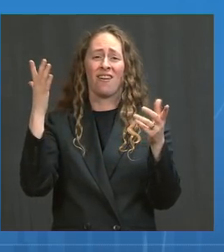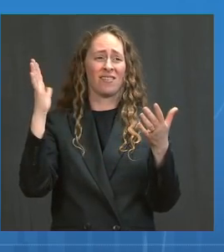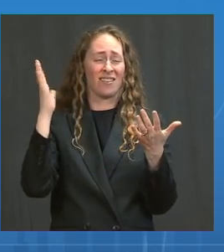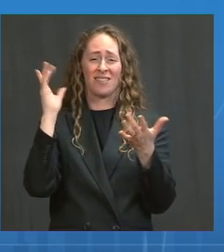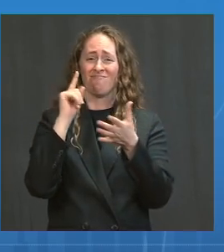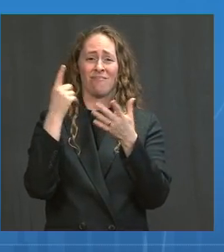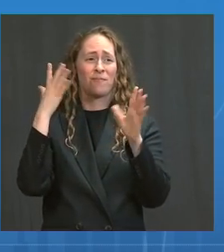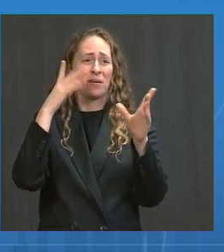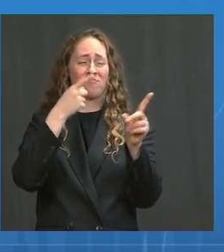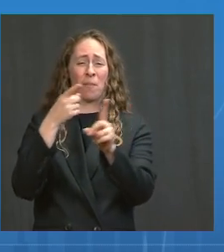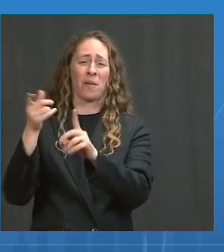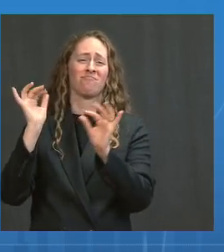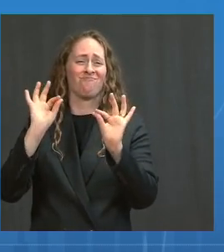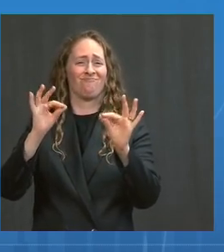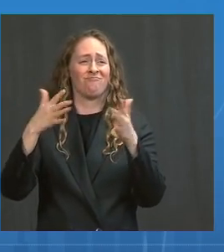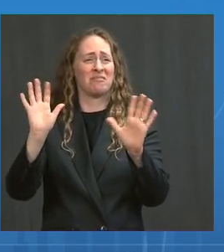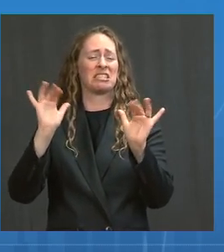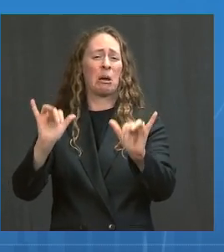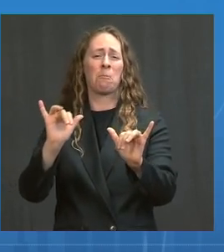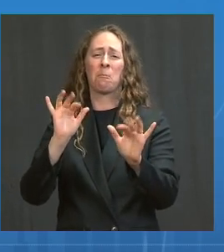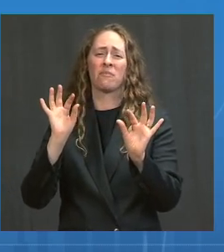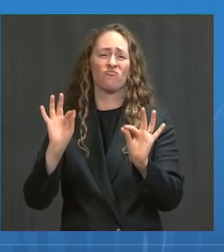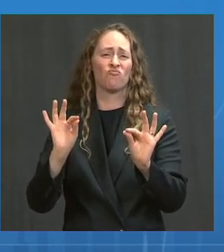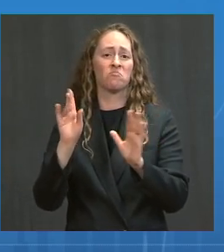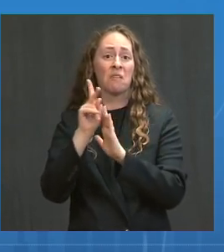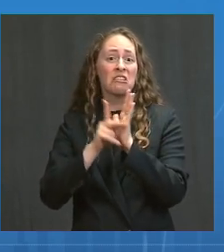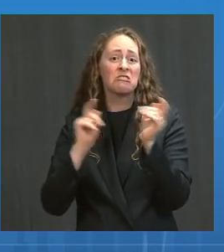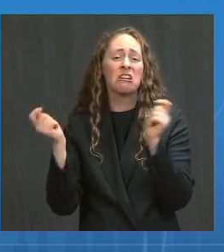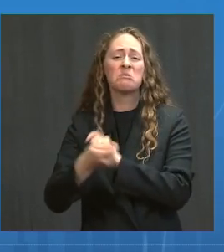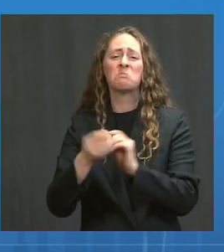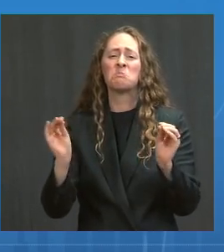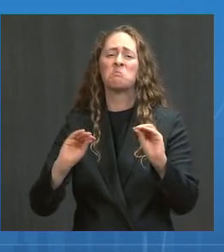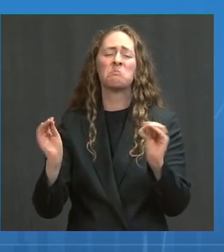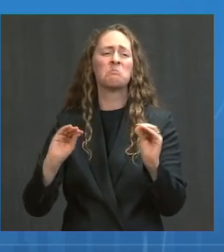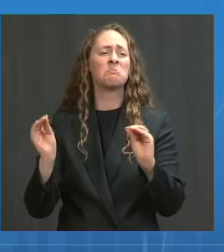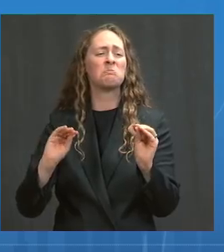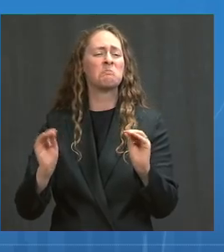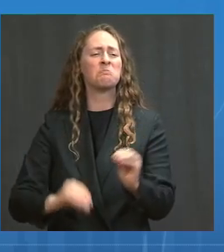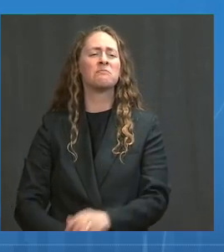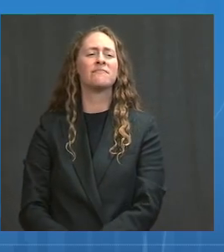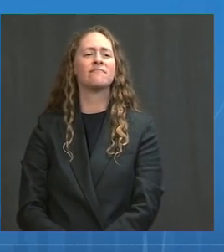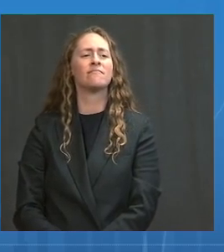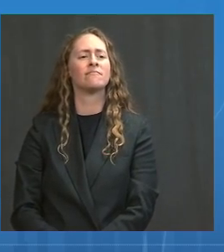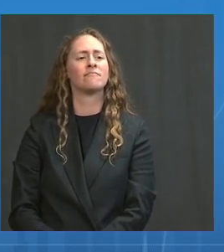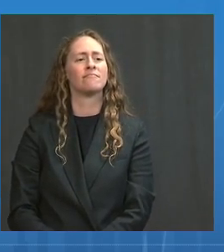You're dealing with the -- a very important national holiday.